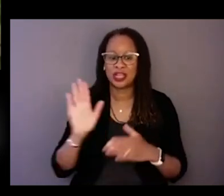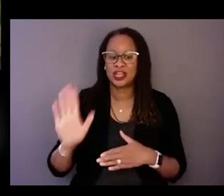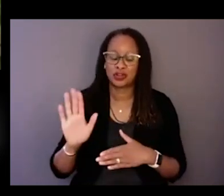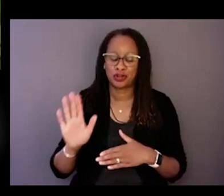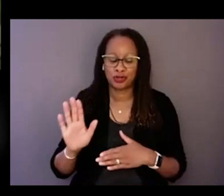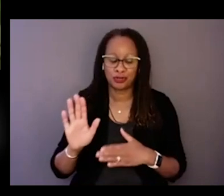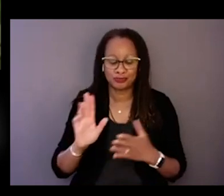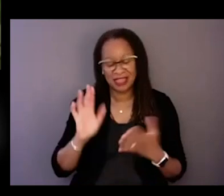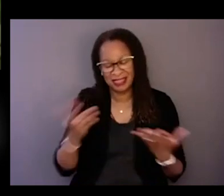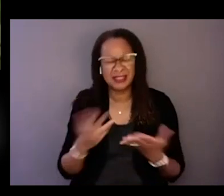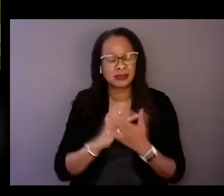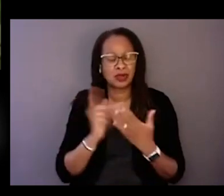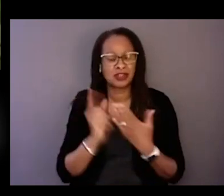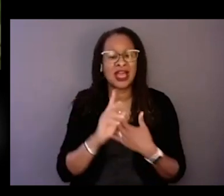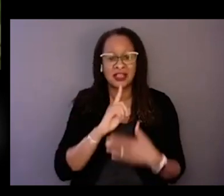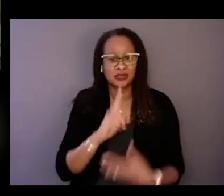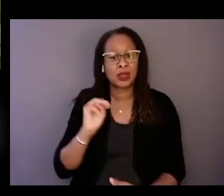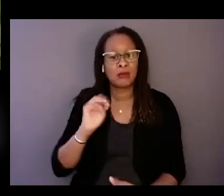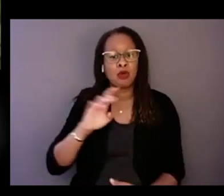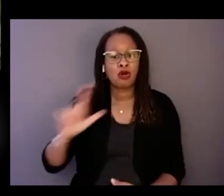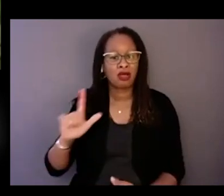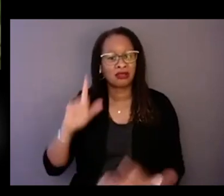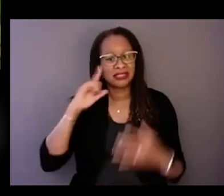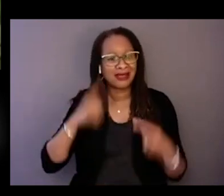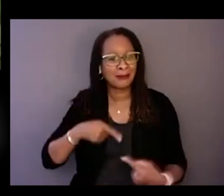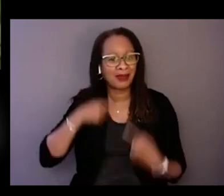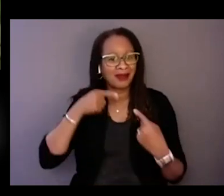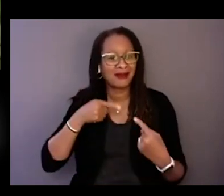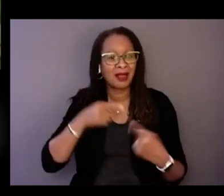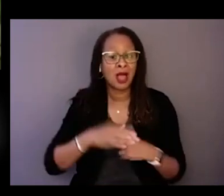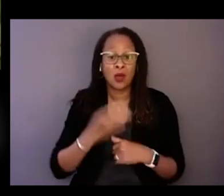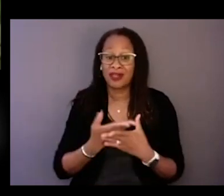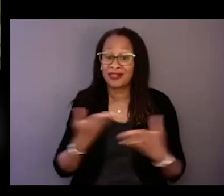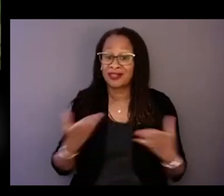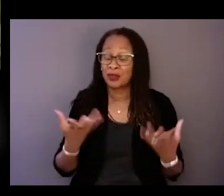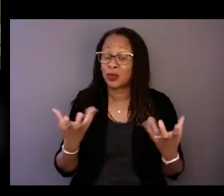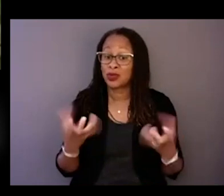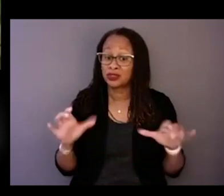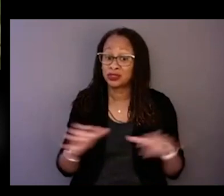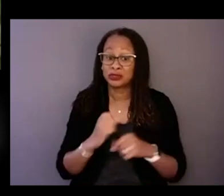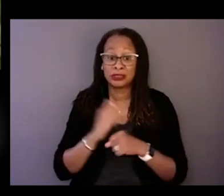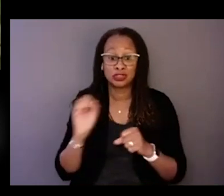And so one thing that we really wanted to do is to make sure nobody made up